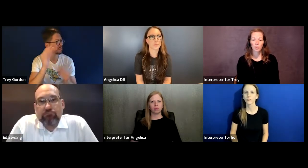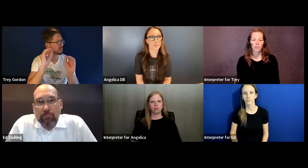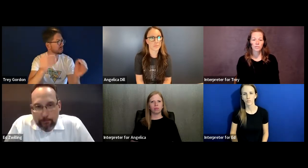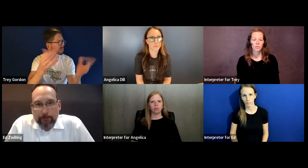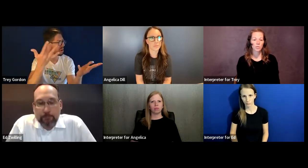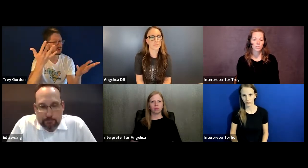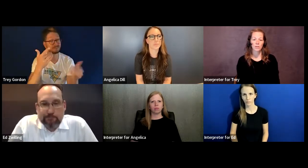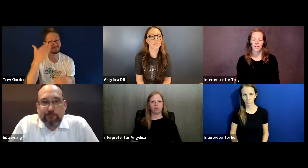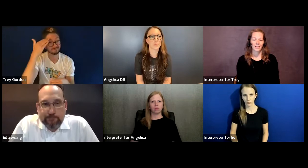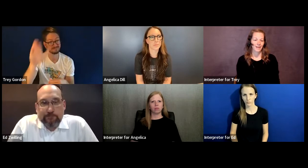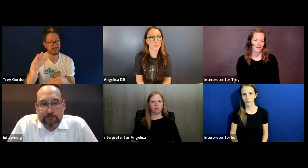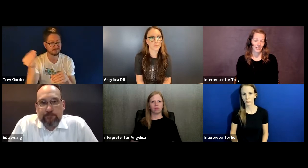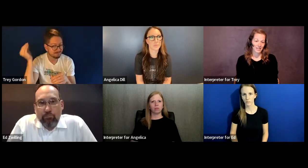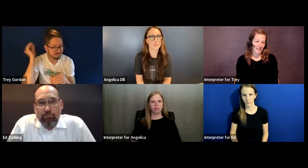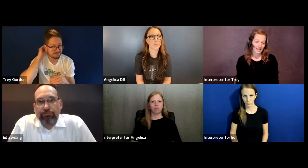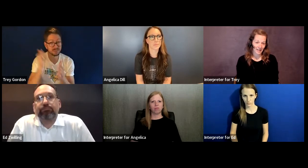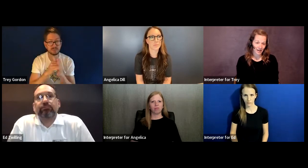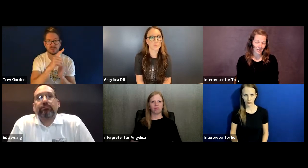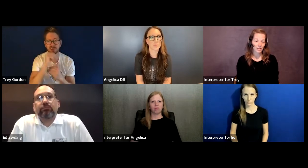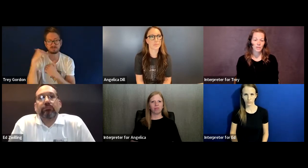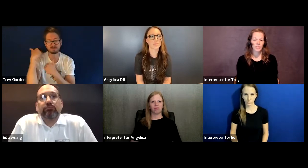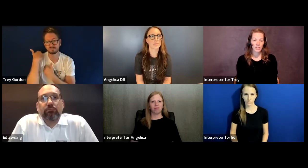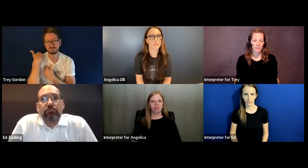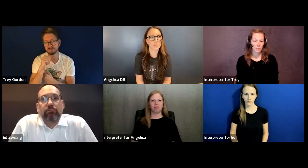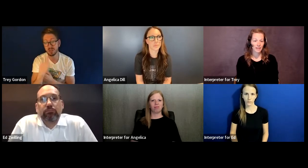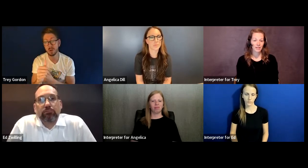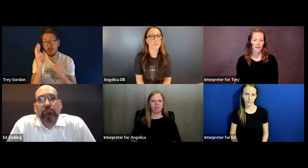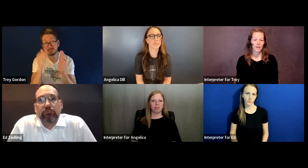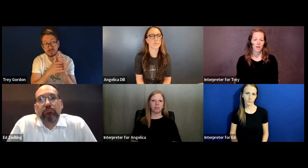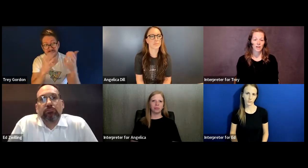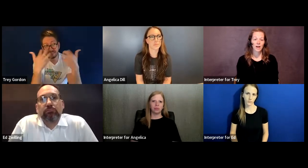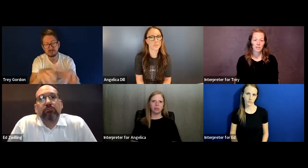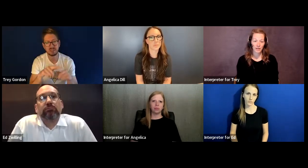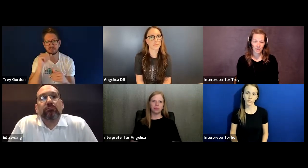of some sort and there isn't anything there we do have to keep in mind that they are not responsible